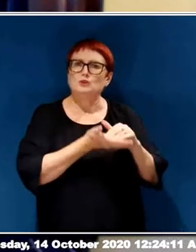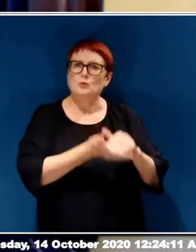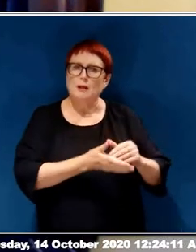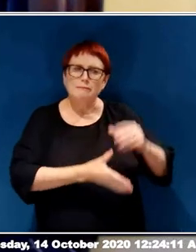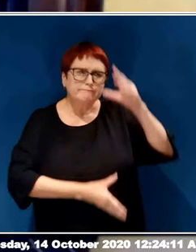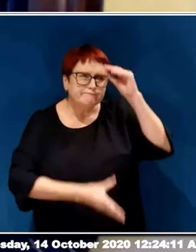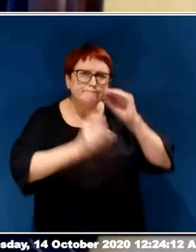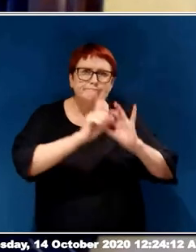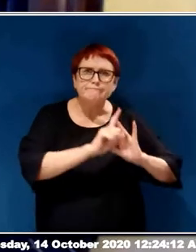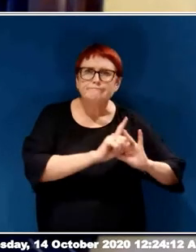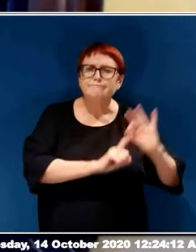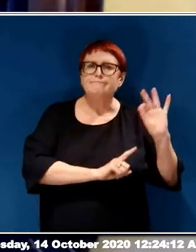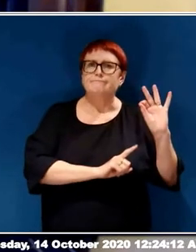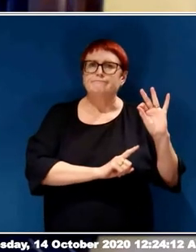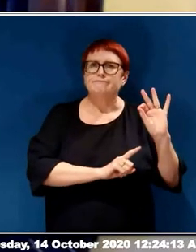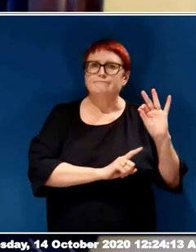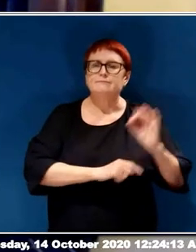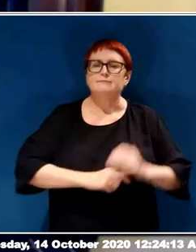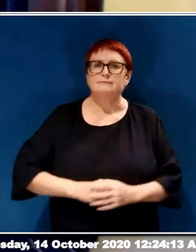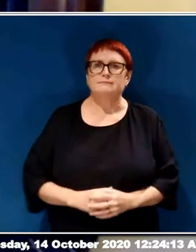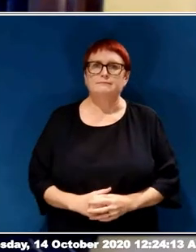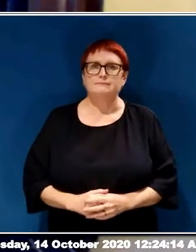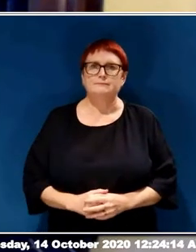Okay, all right. Thank you.